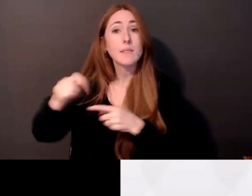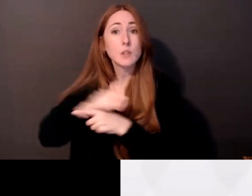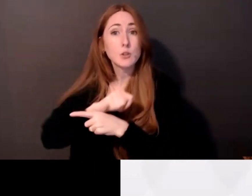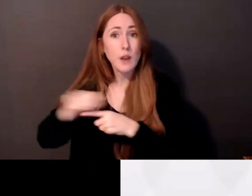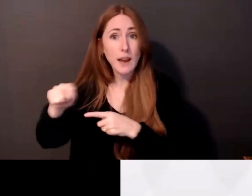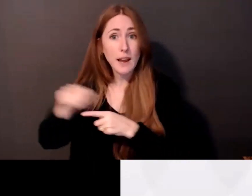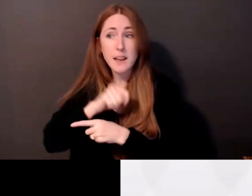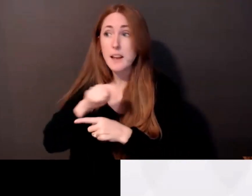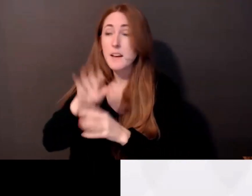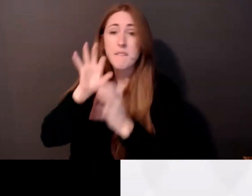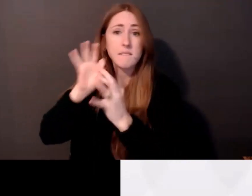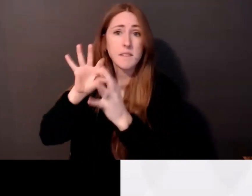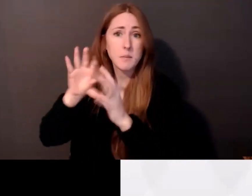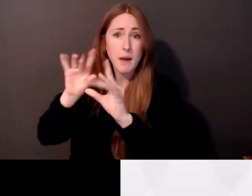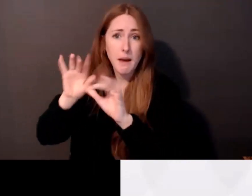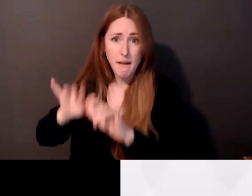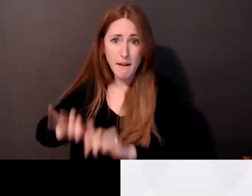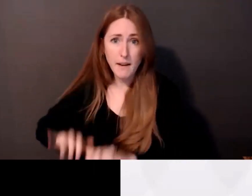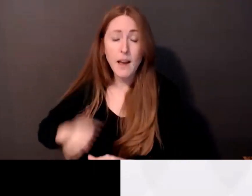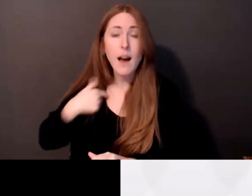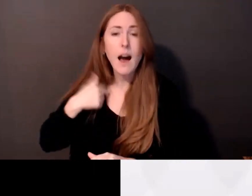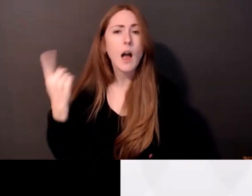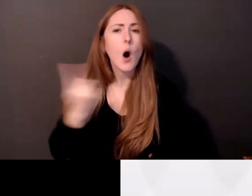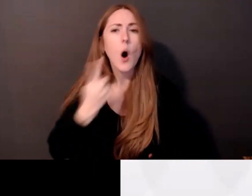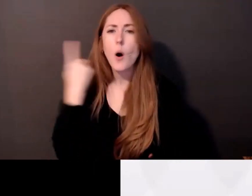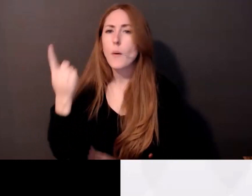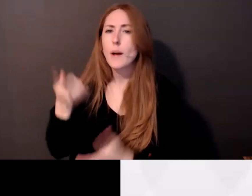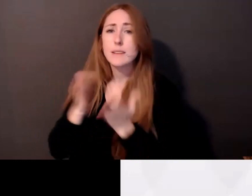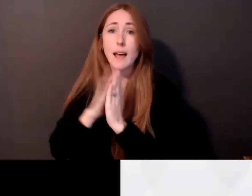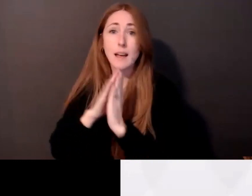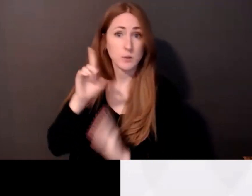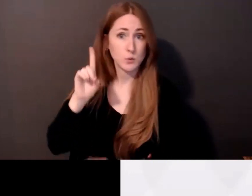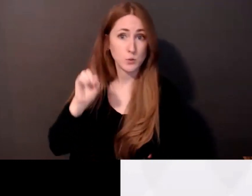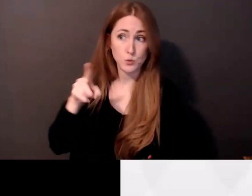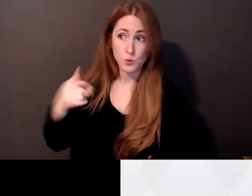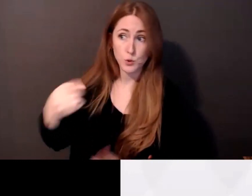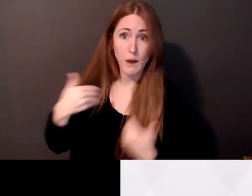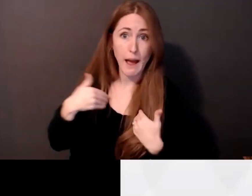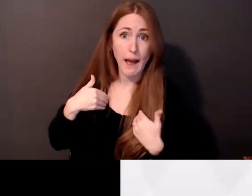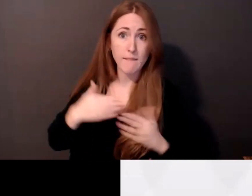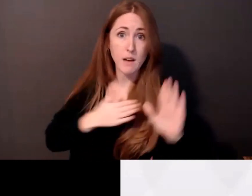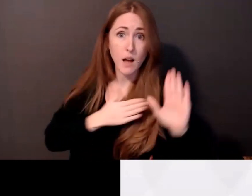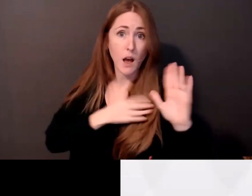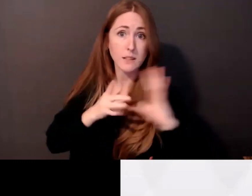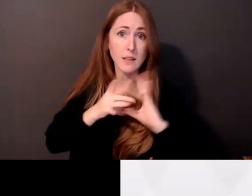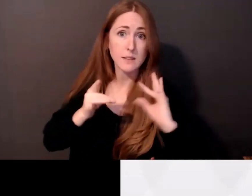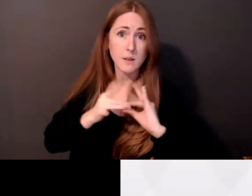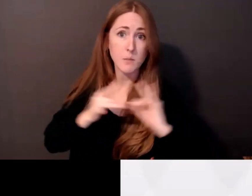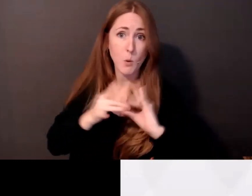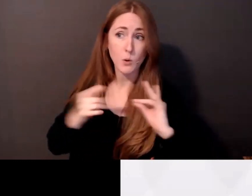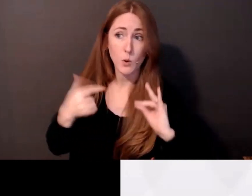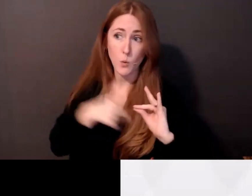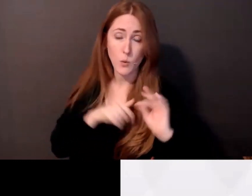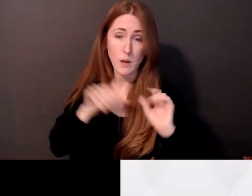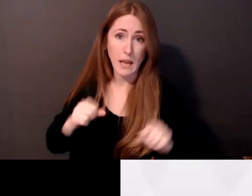And I also ask, do you have a testimonial that we could use to put on our website? What did you like about what you went through?